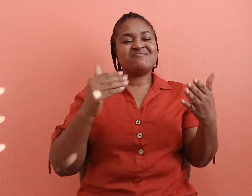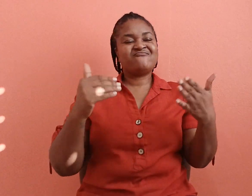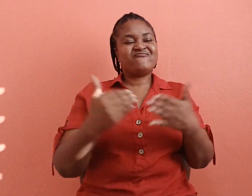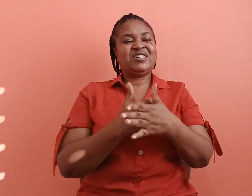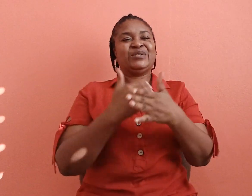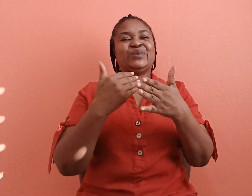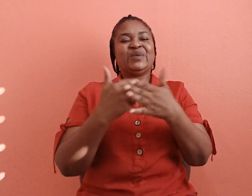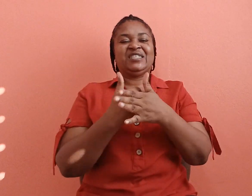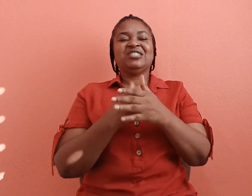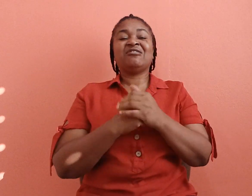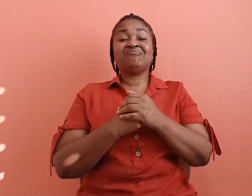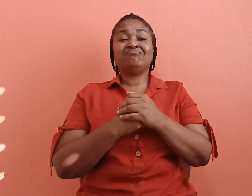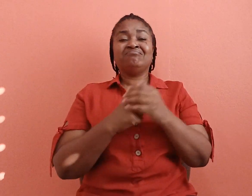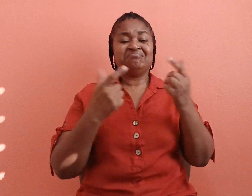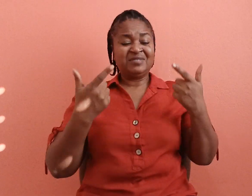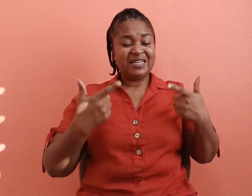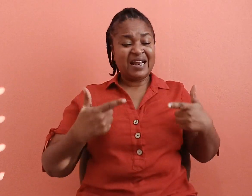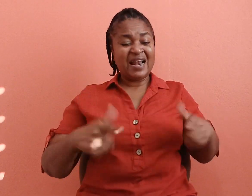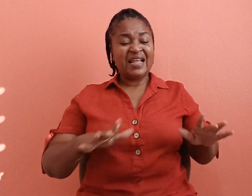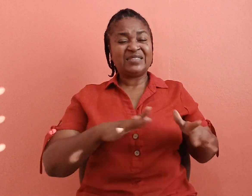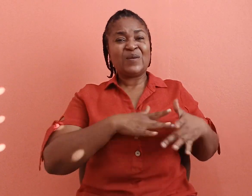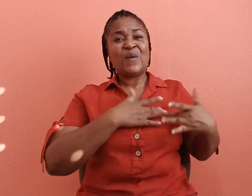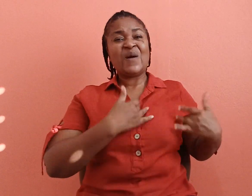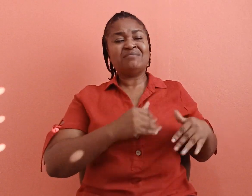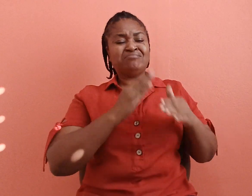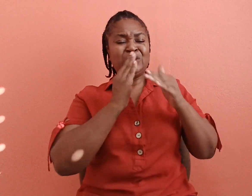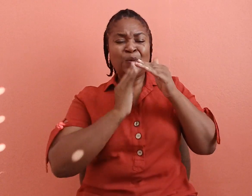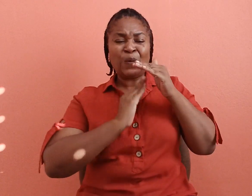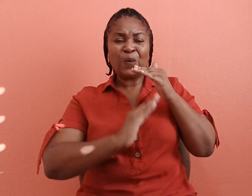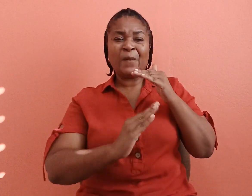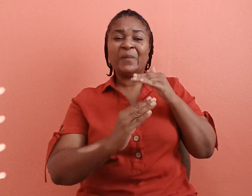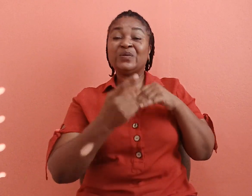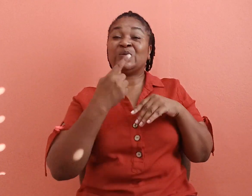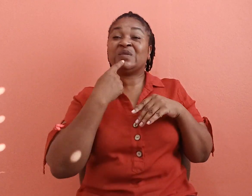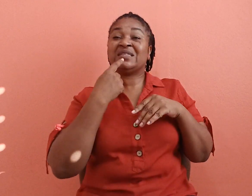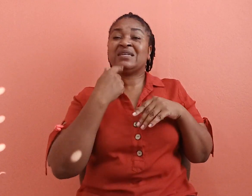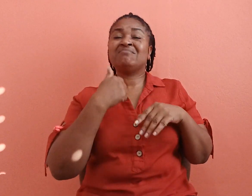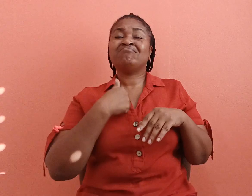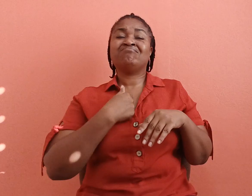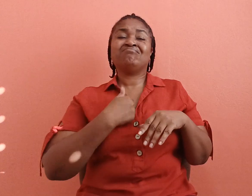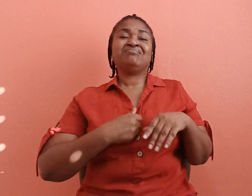Let our hearts be humble enough to say, “I was wrong,”